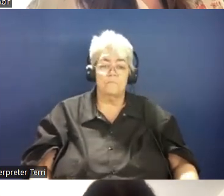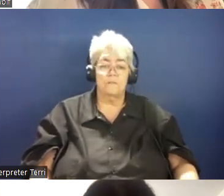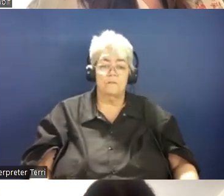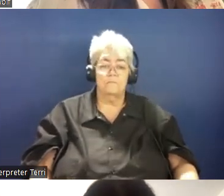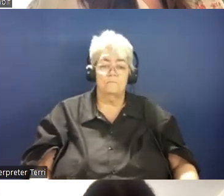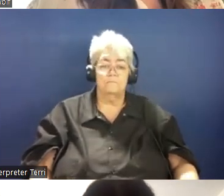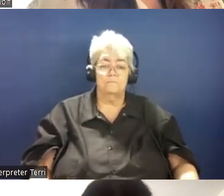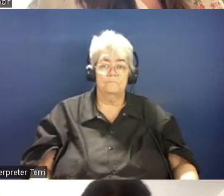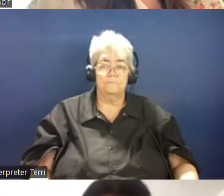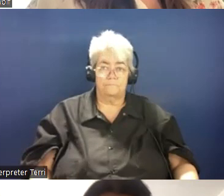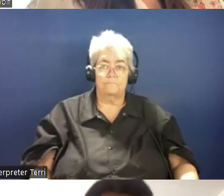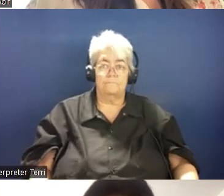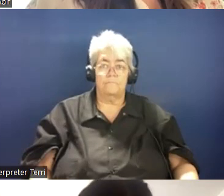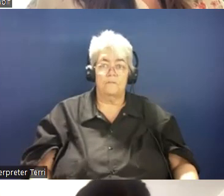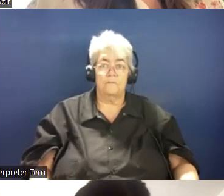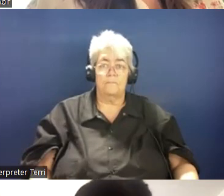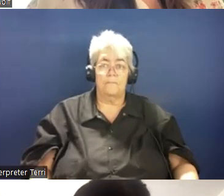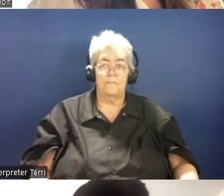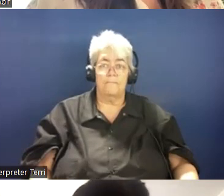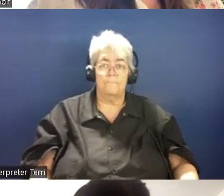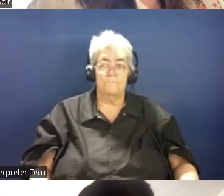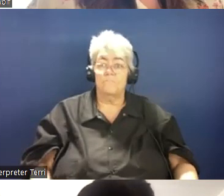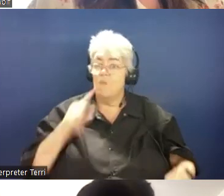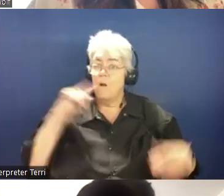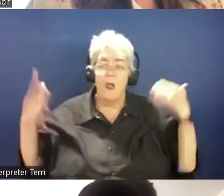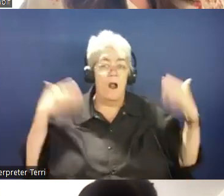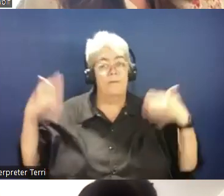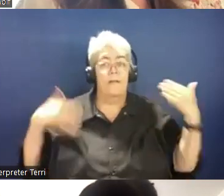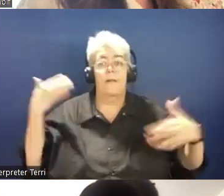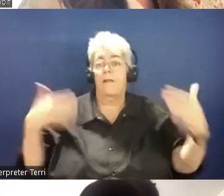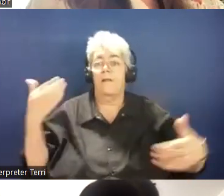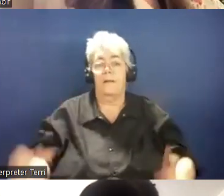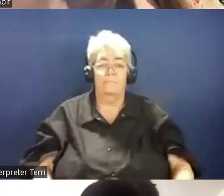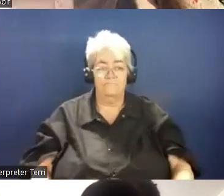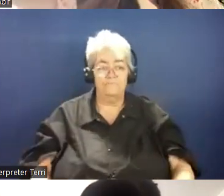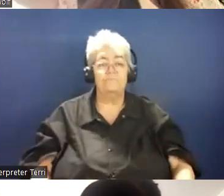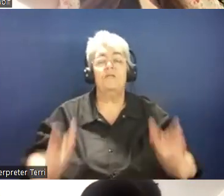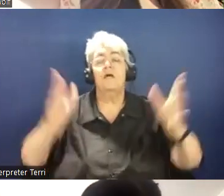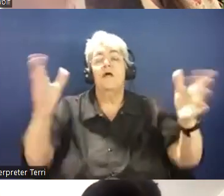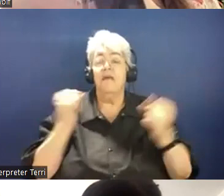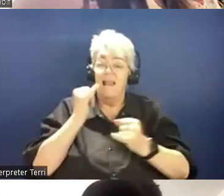Alright. Where just flying through them. So the last section of bills that we